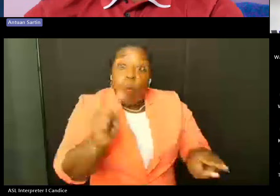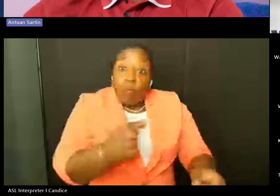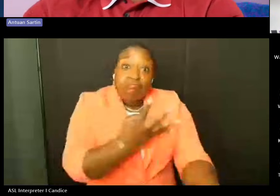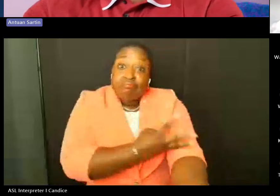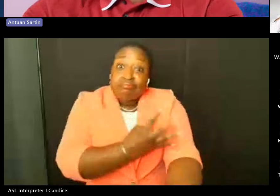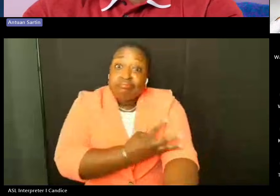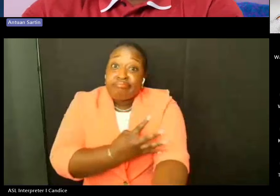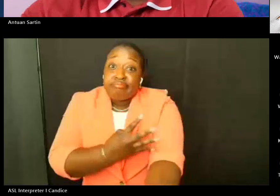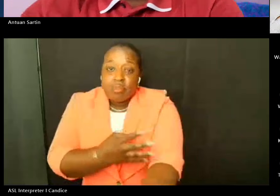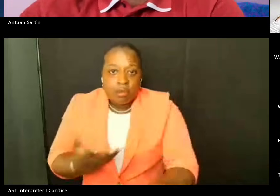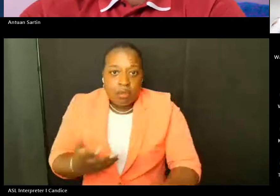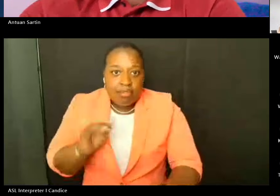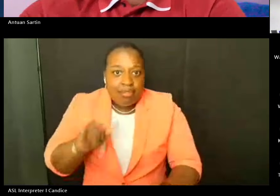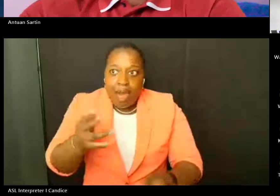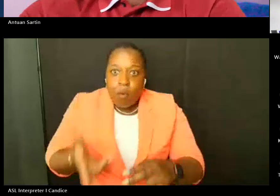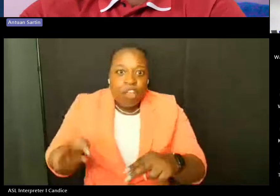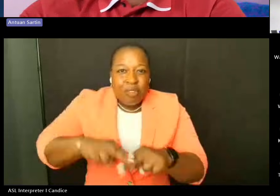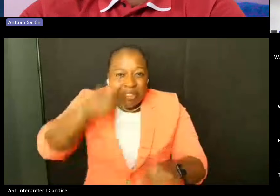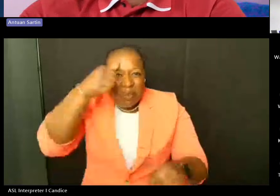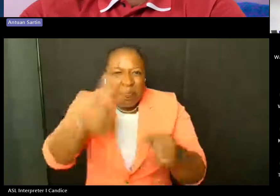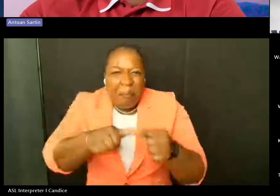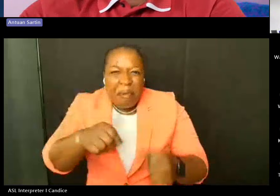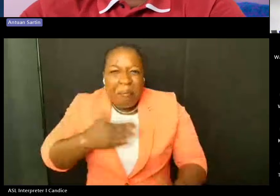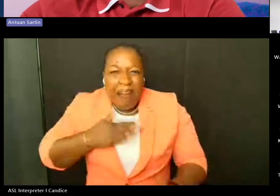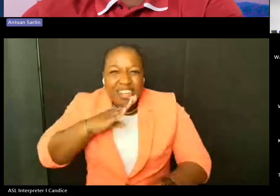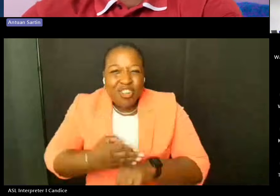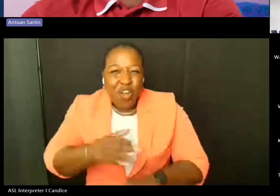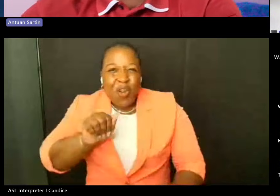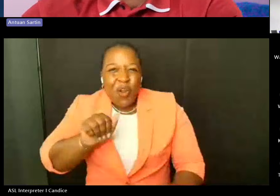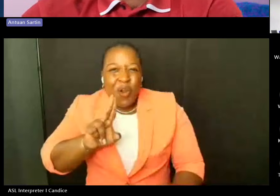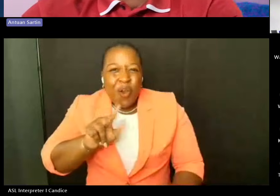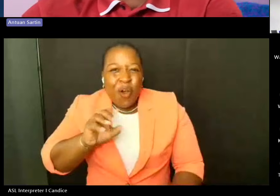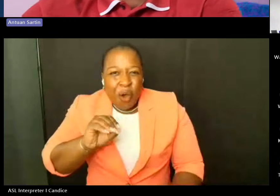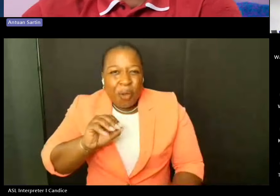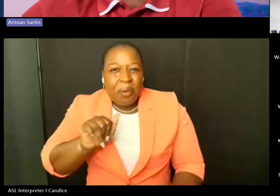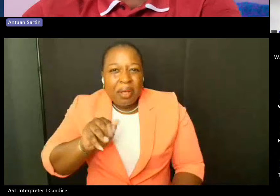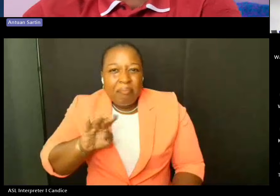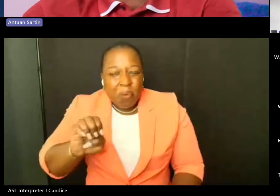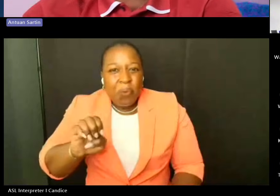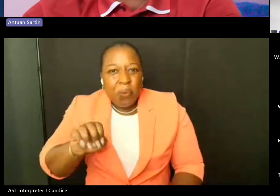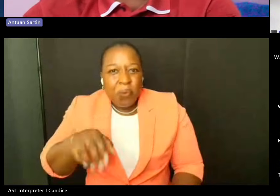And so, that was one of the reasons why we kind of just put it on pause,